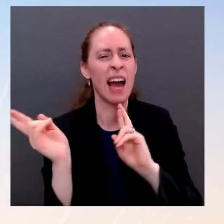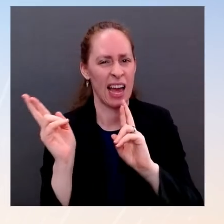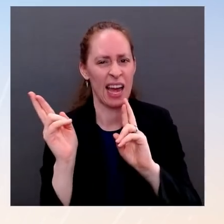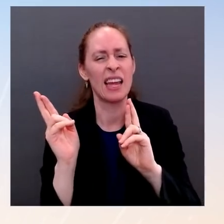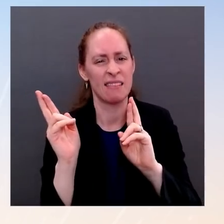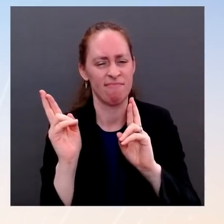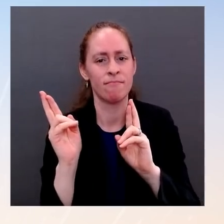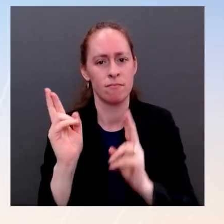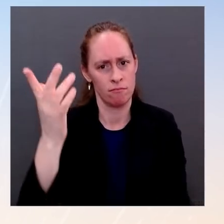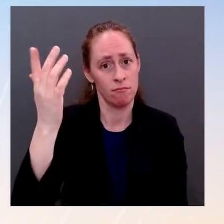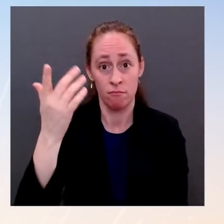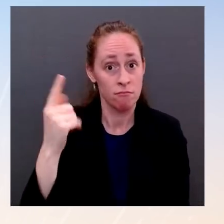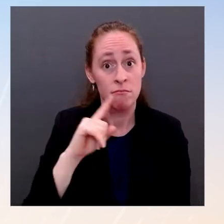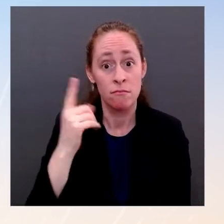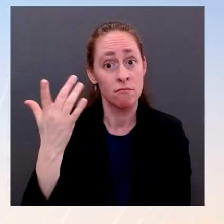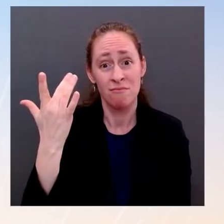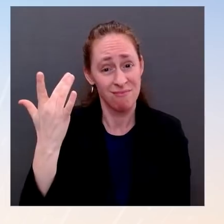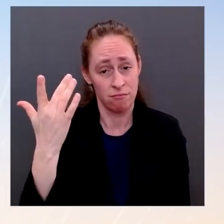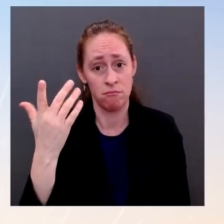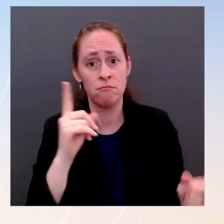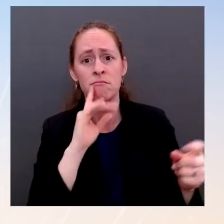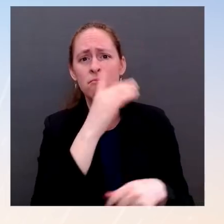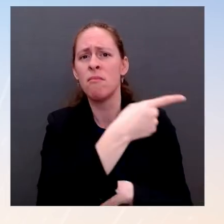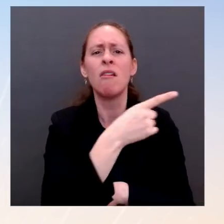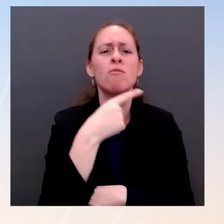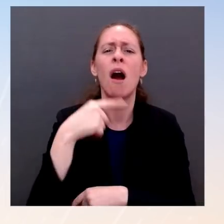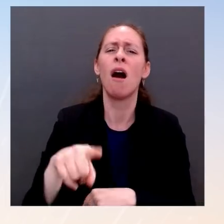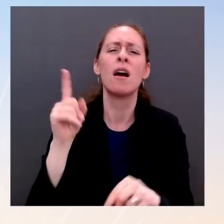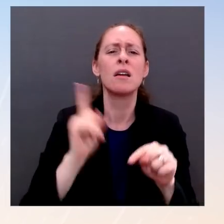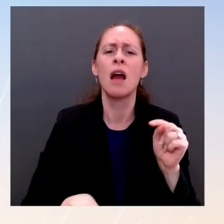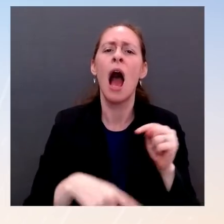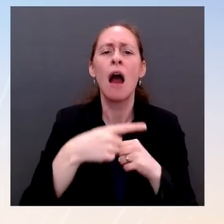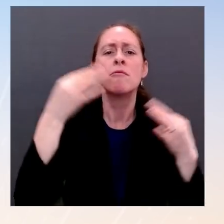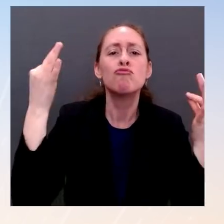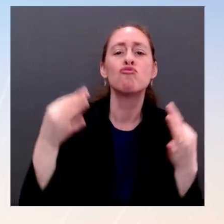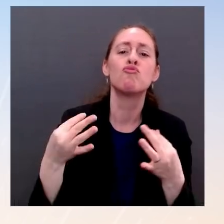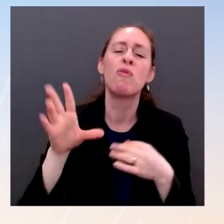and that countries have the freedom to set their own course and to choose their own destiny.